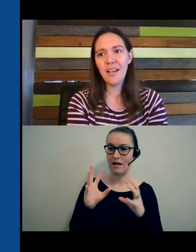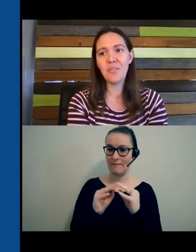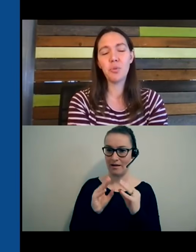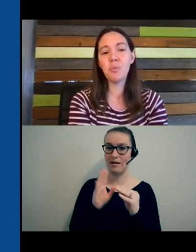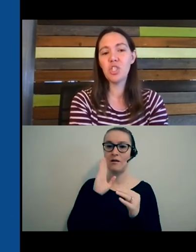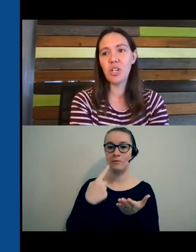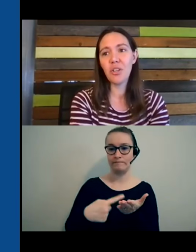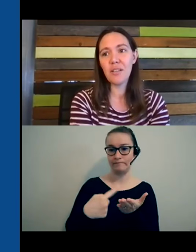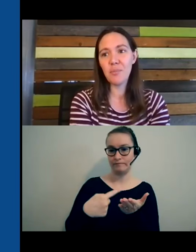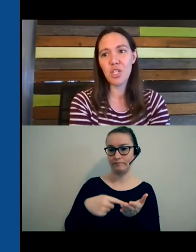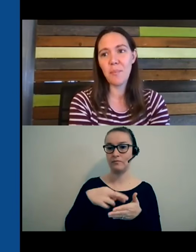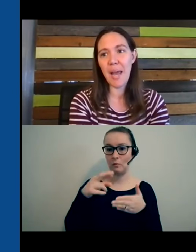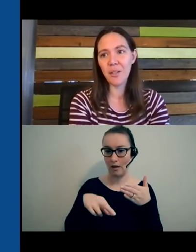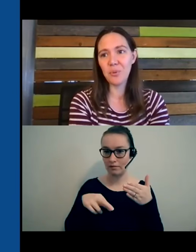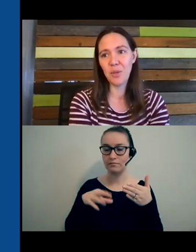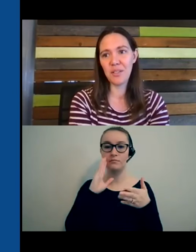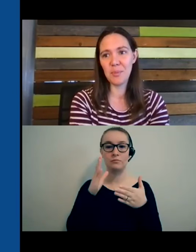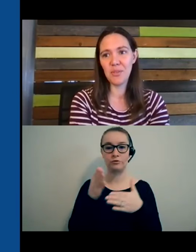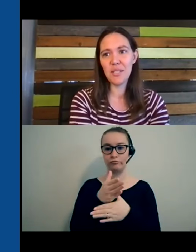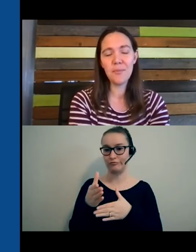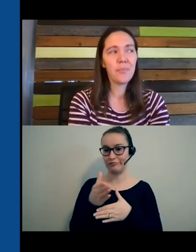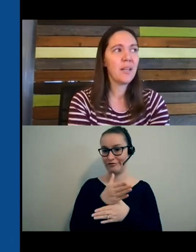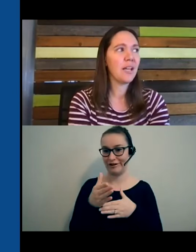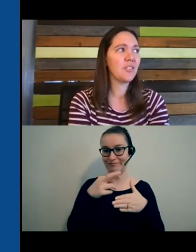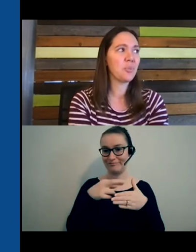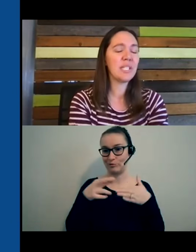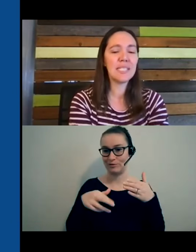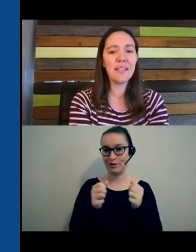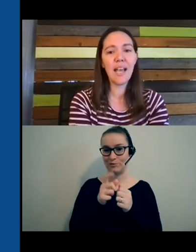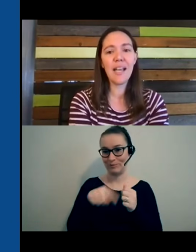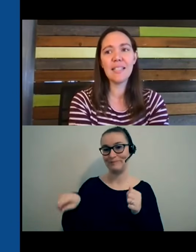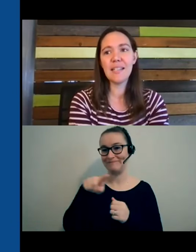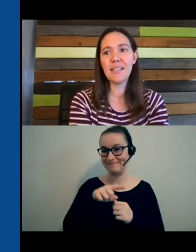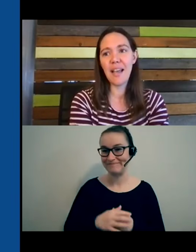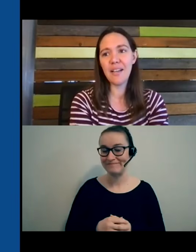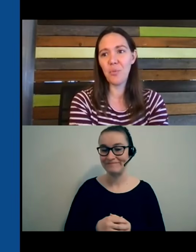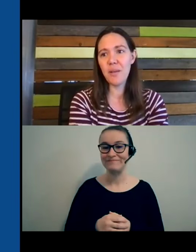So we'll be sharing all of the information back with the community. So please take that at our website,